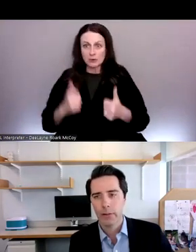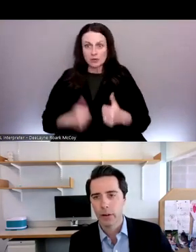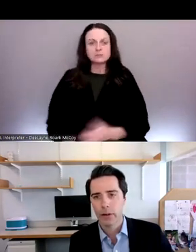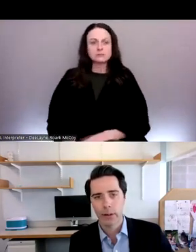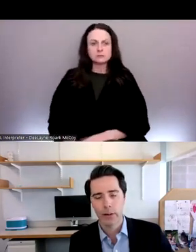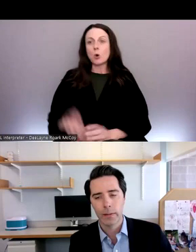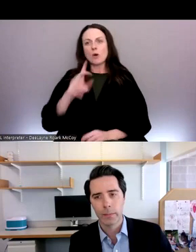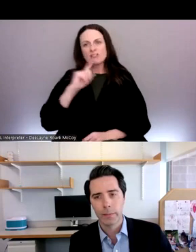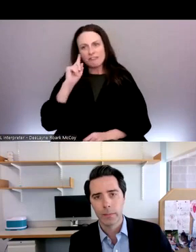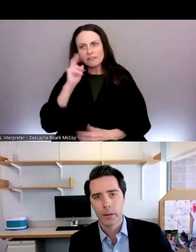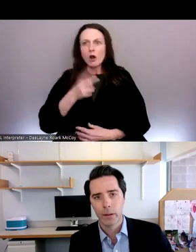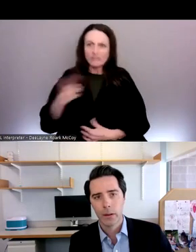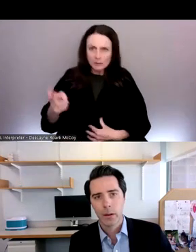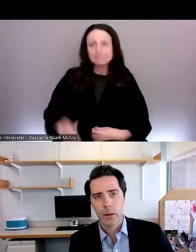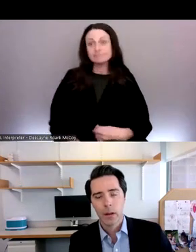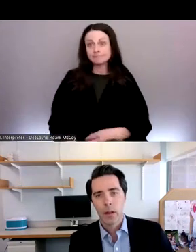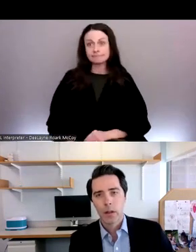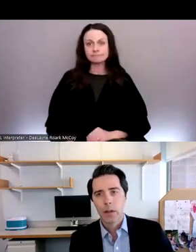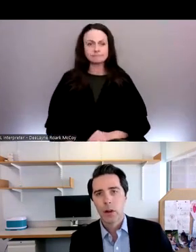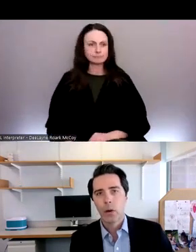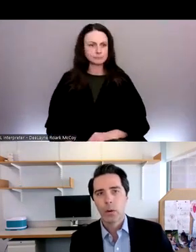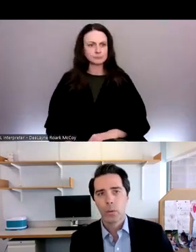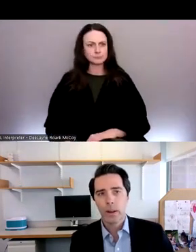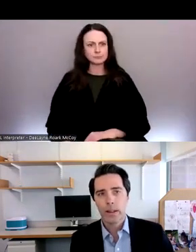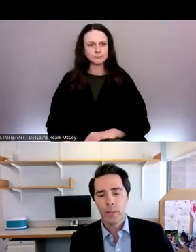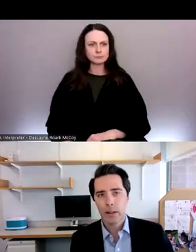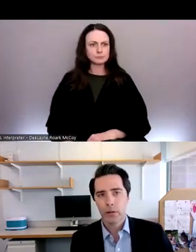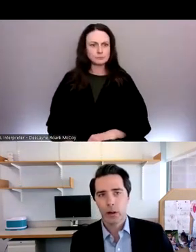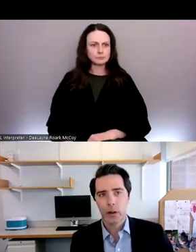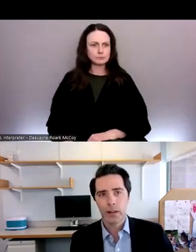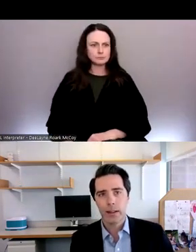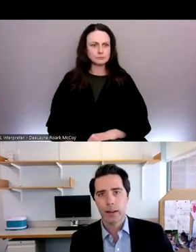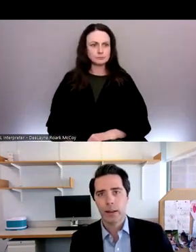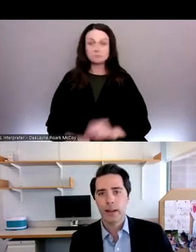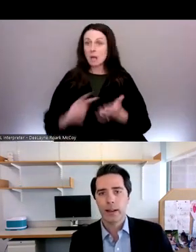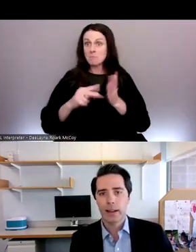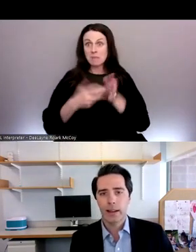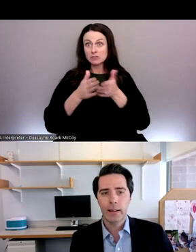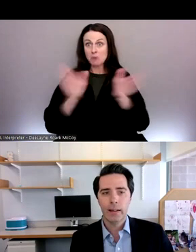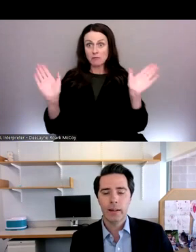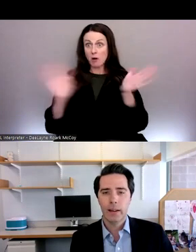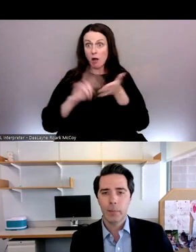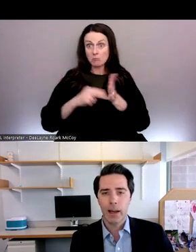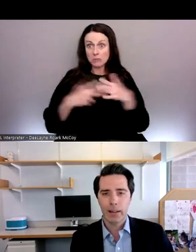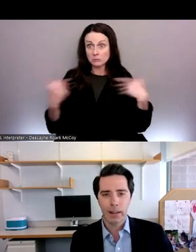are deaf or hard of hearing